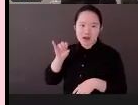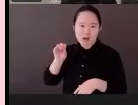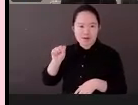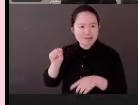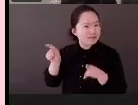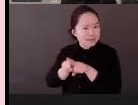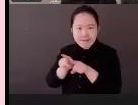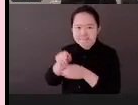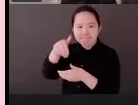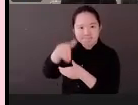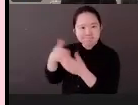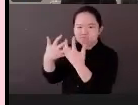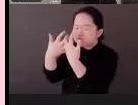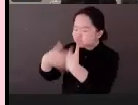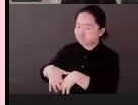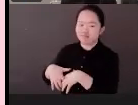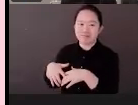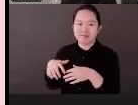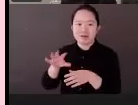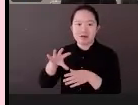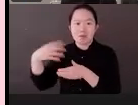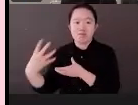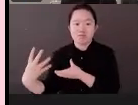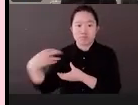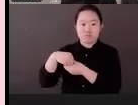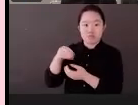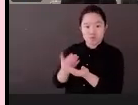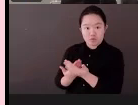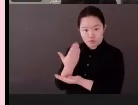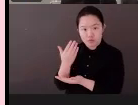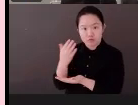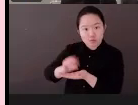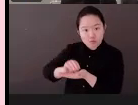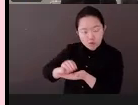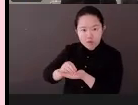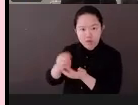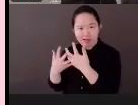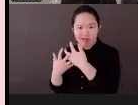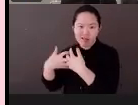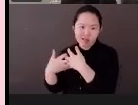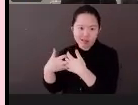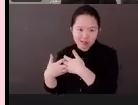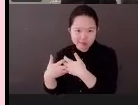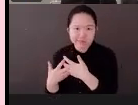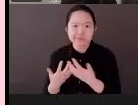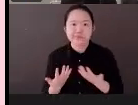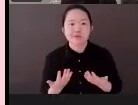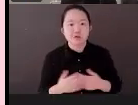it did not catch with iOS that well. But that will probably be